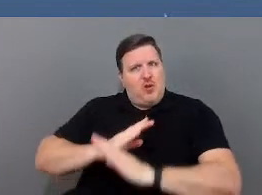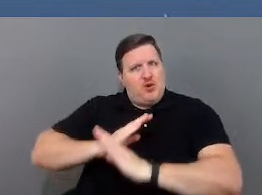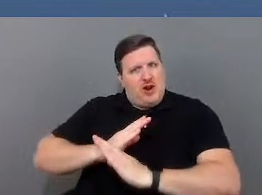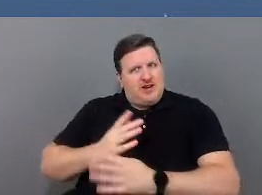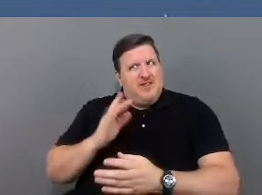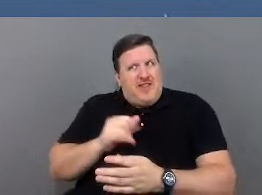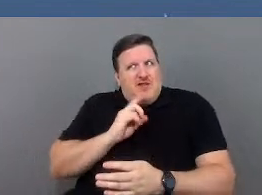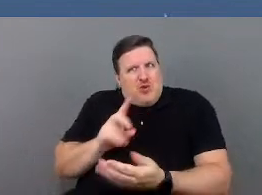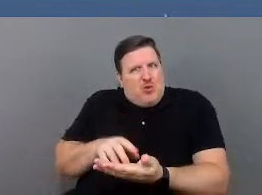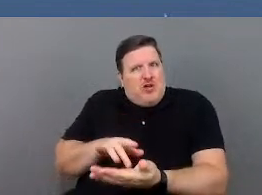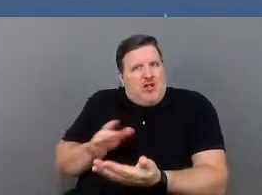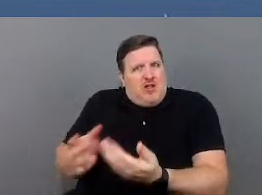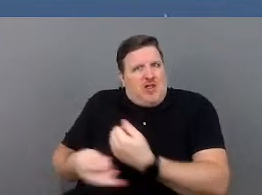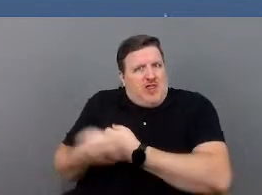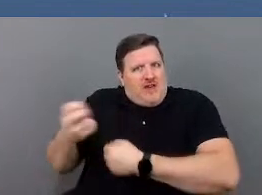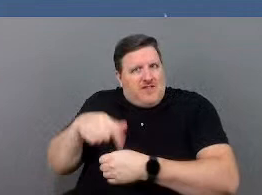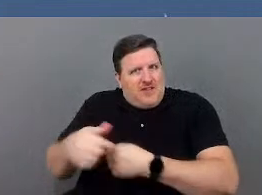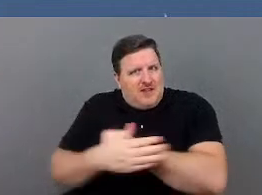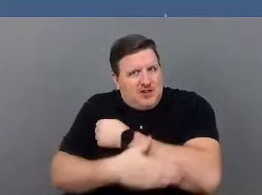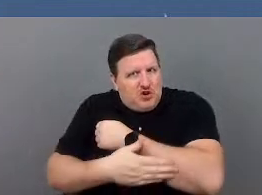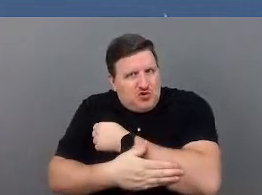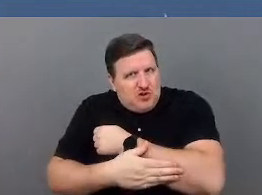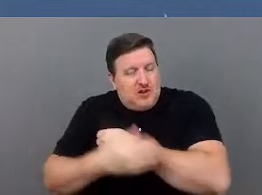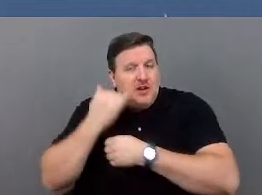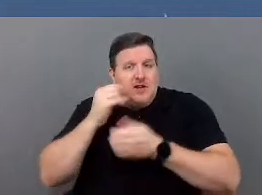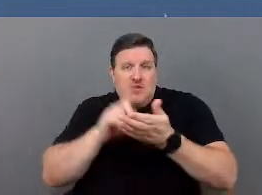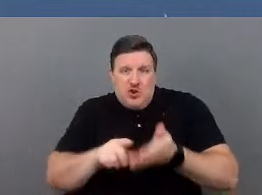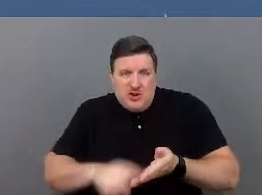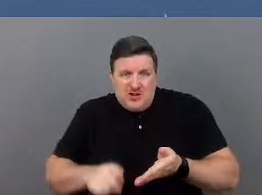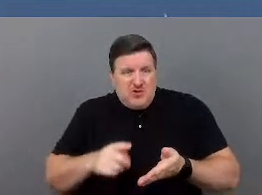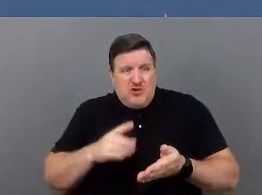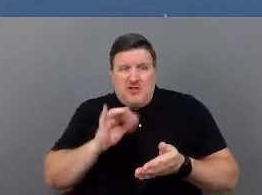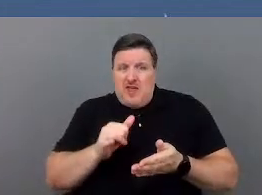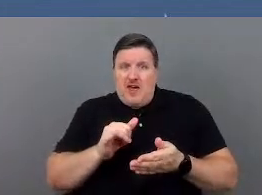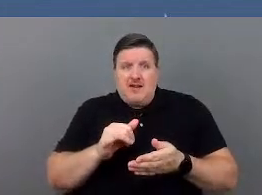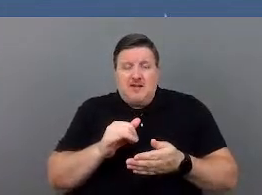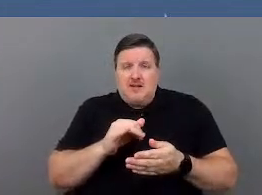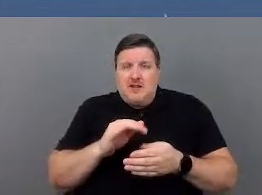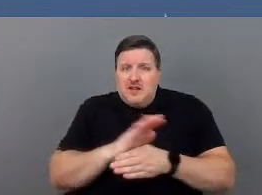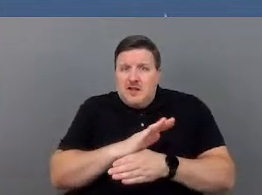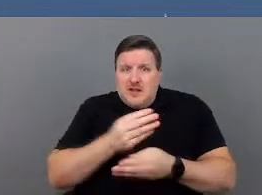THE DIRECTOR IS SPLIT AND I URGE YOU TO FOLLOW THE RECOMMENDATIONS OF THE WORKPLACE ADVISORY COMMITTEE TO